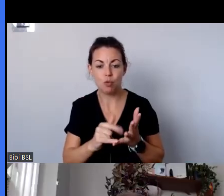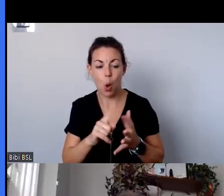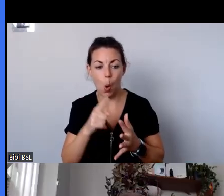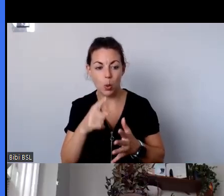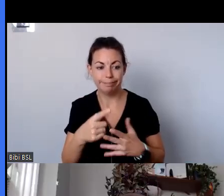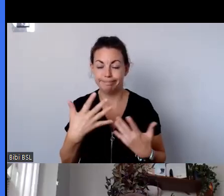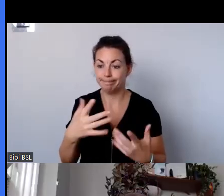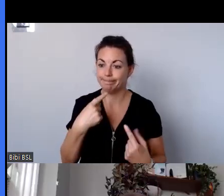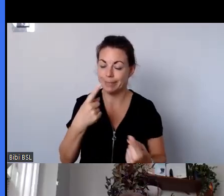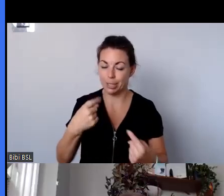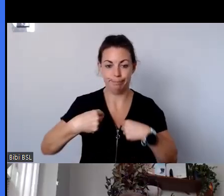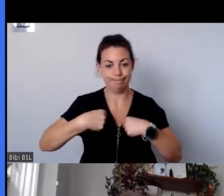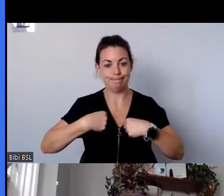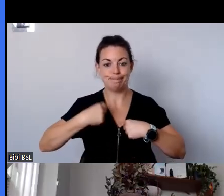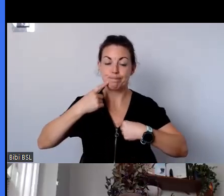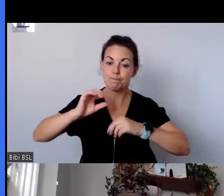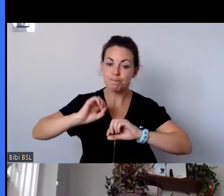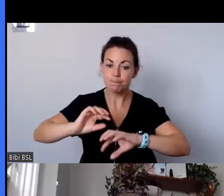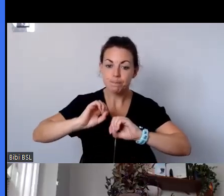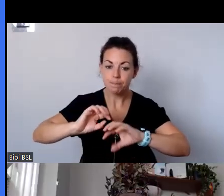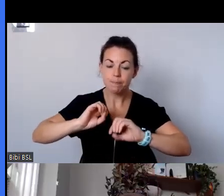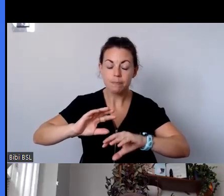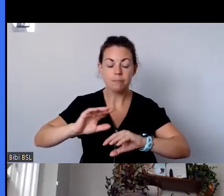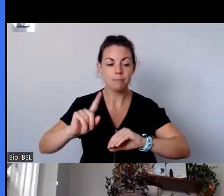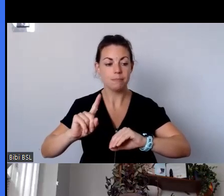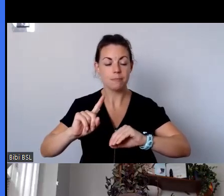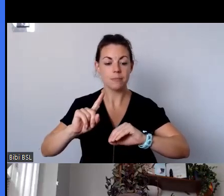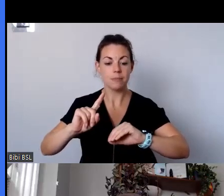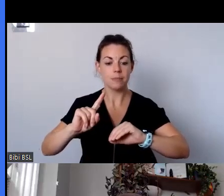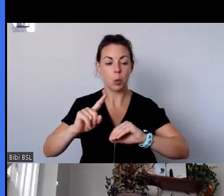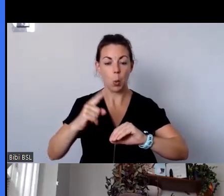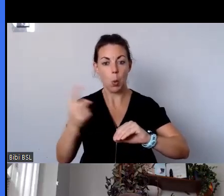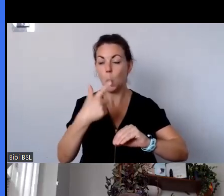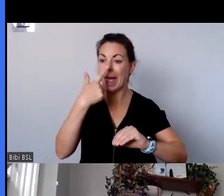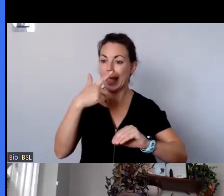I'm going to talk a little bit about who can enter the awards.